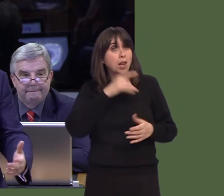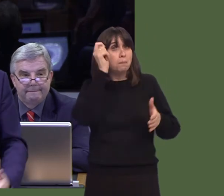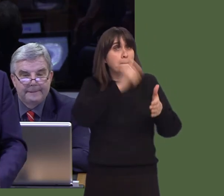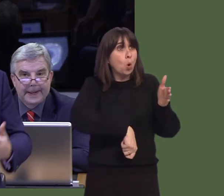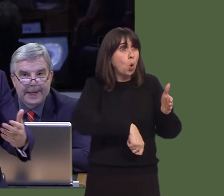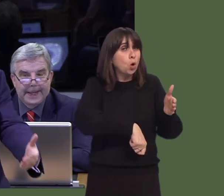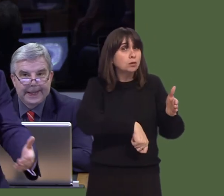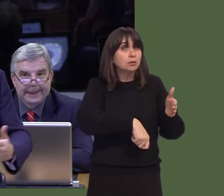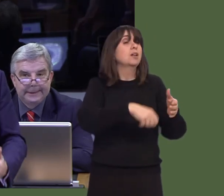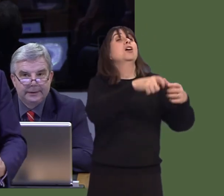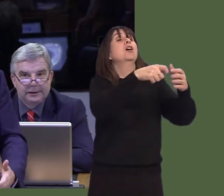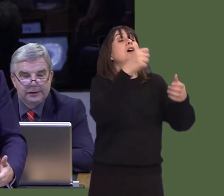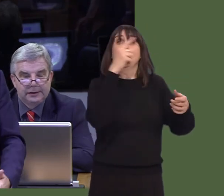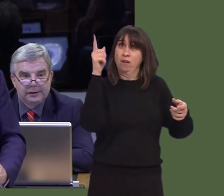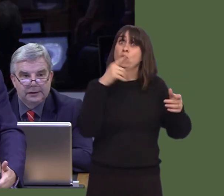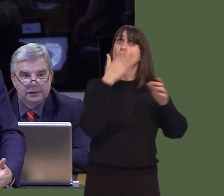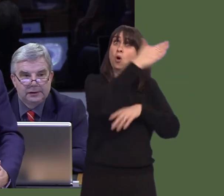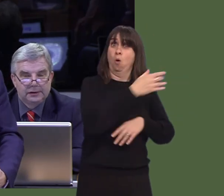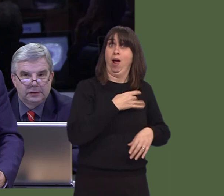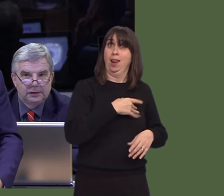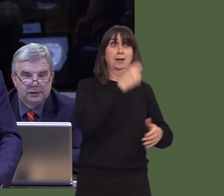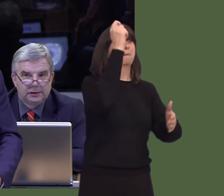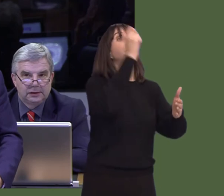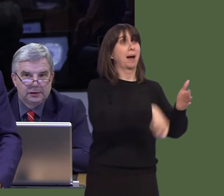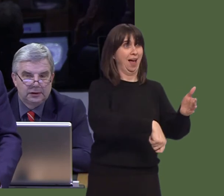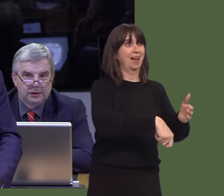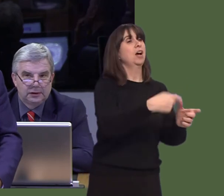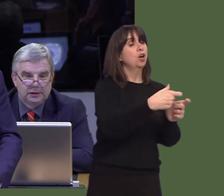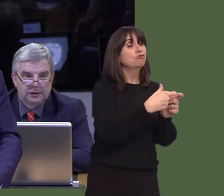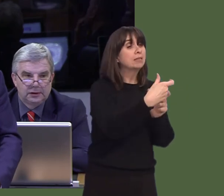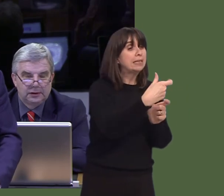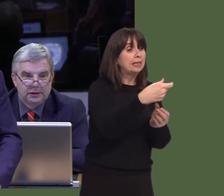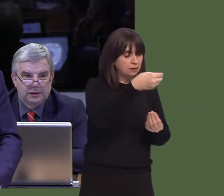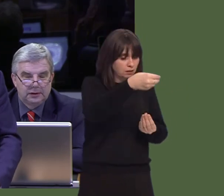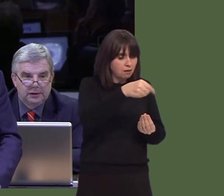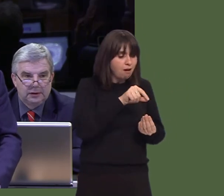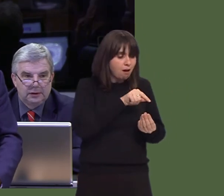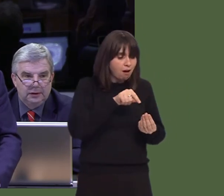sort are never straightforward, but we know that there will be a destruction of some jobs by new technologyóthat we have to accept.